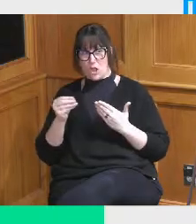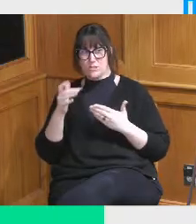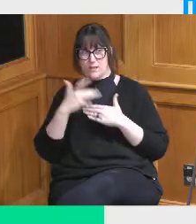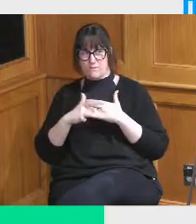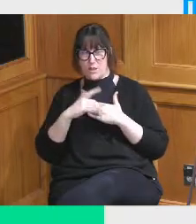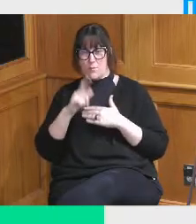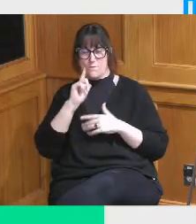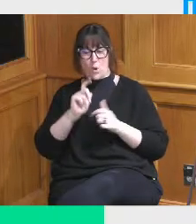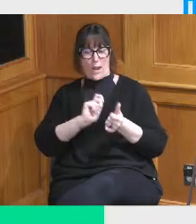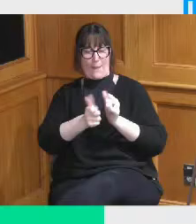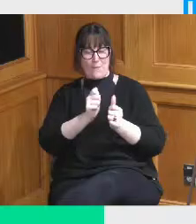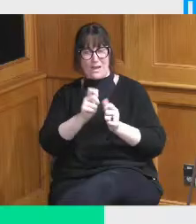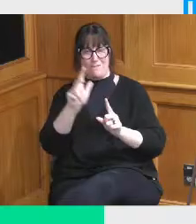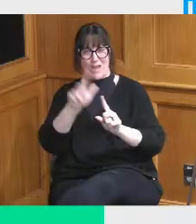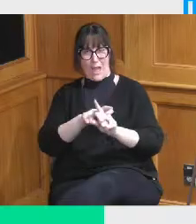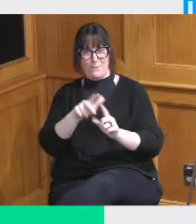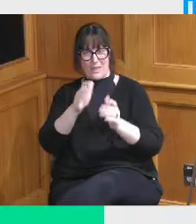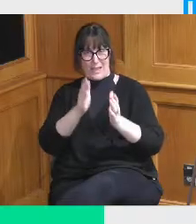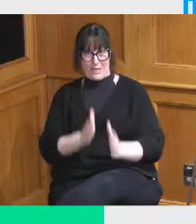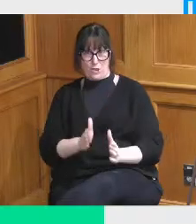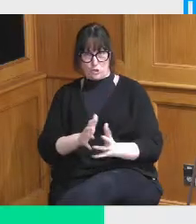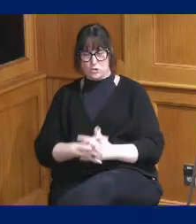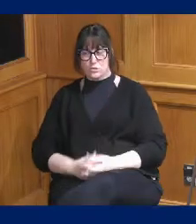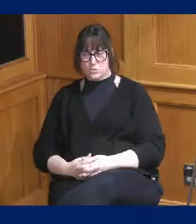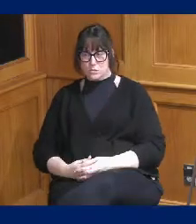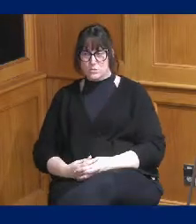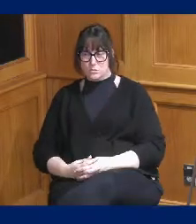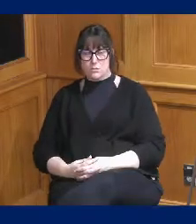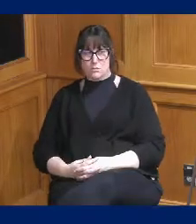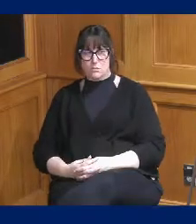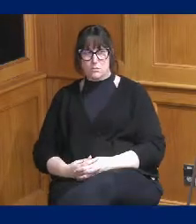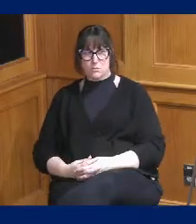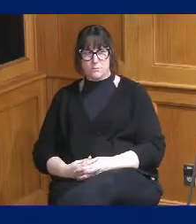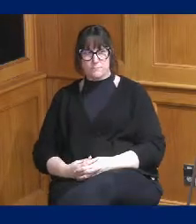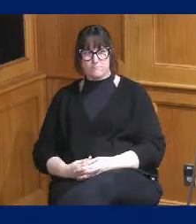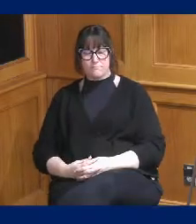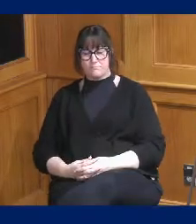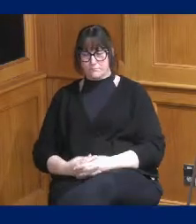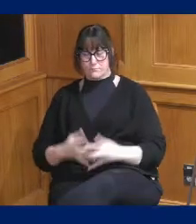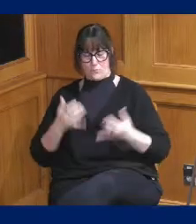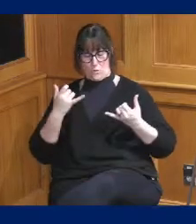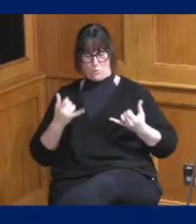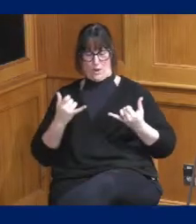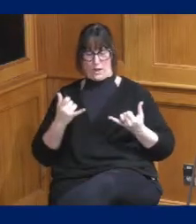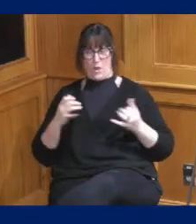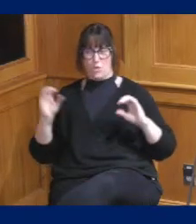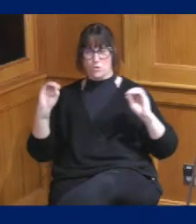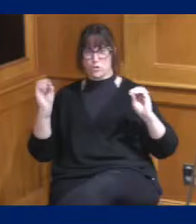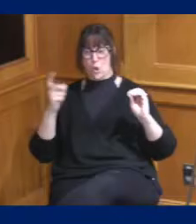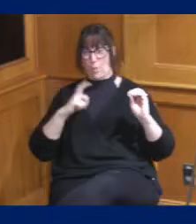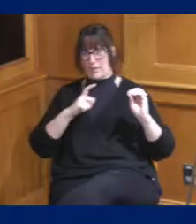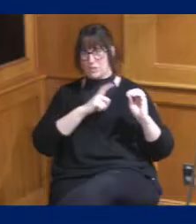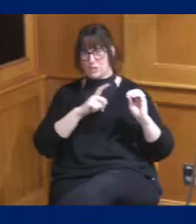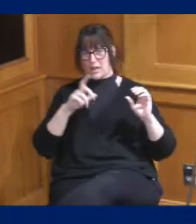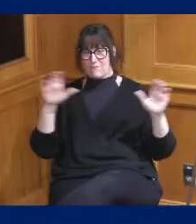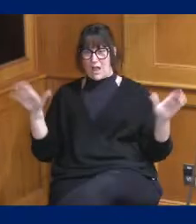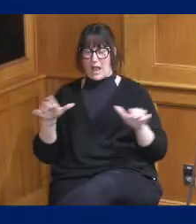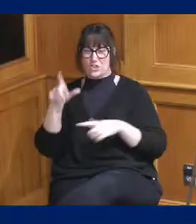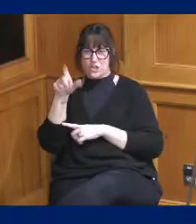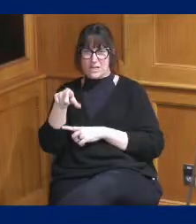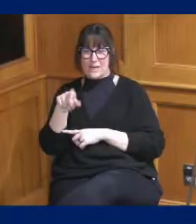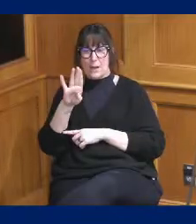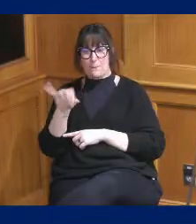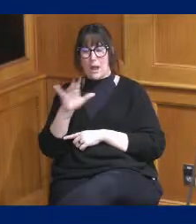applications so at this time there's no leg legislative action necessary by the Board however